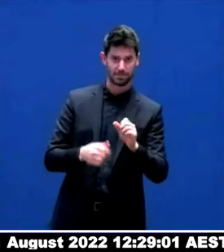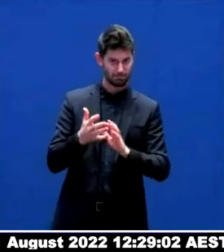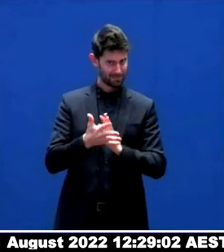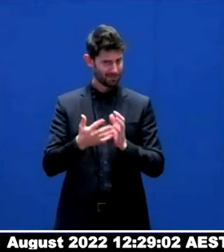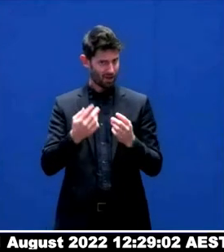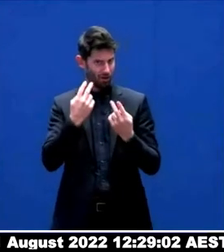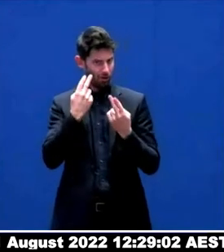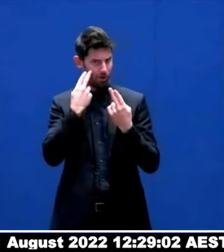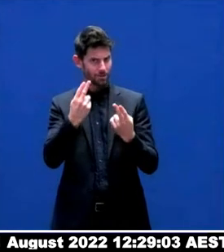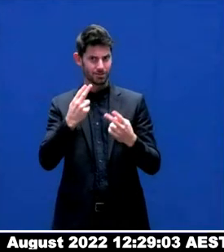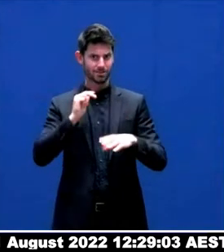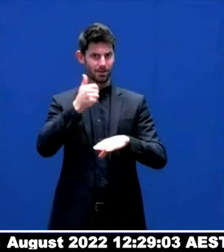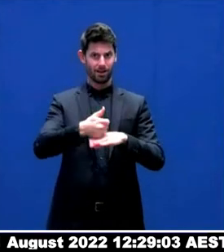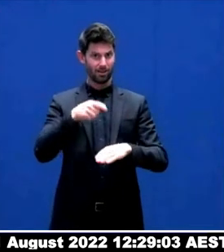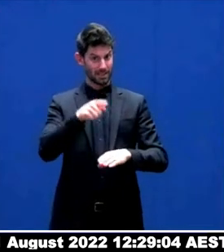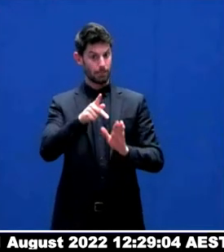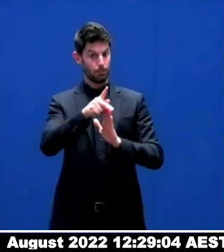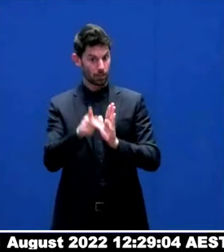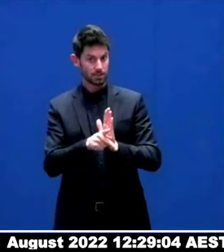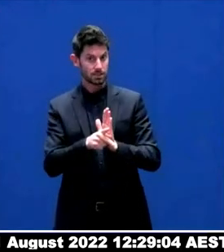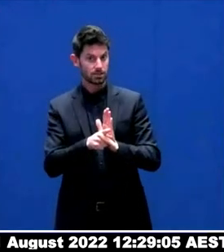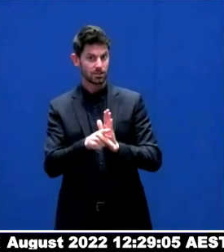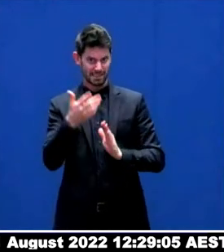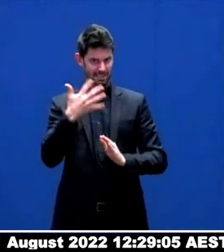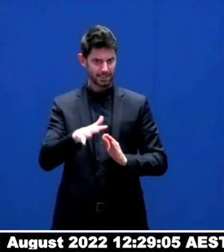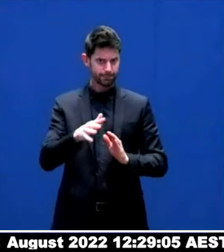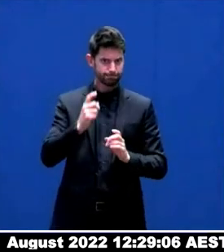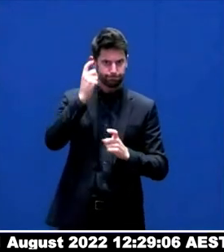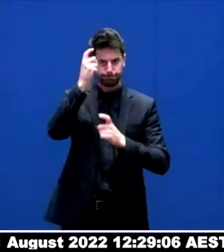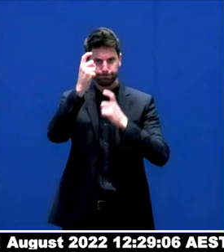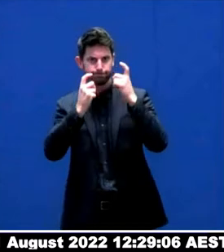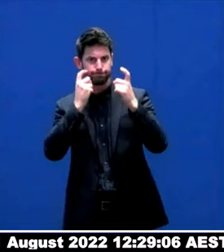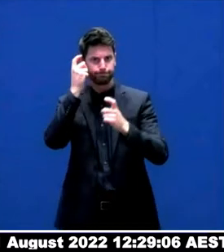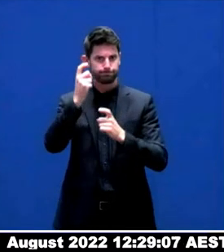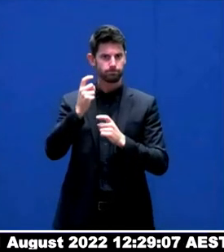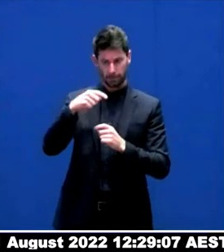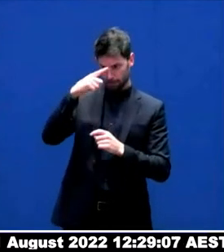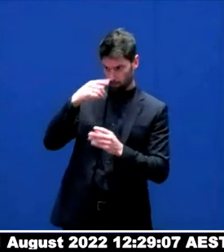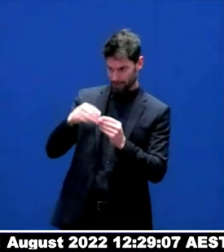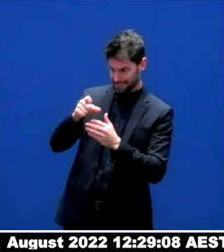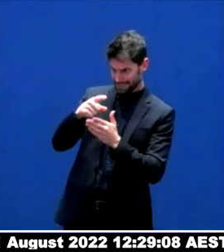of this policy that there were housing needs for people with disability who were